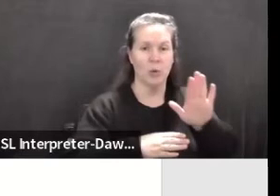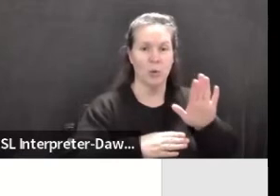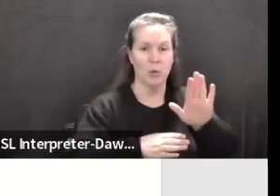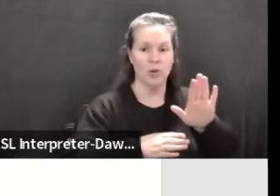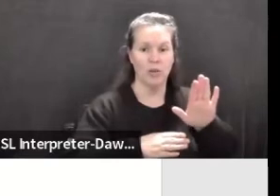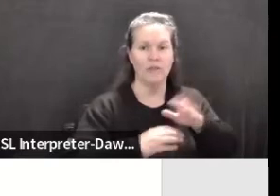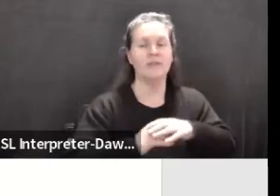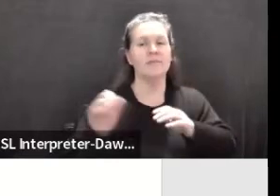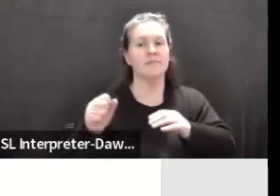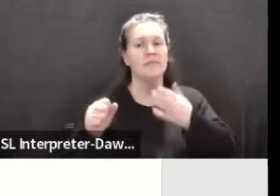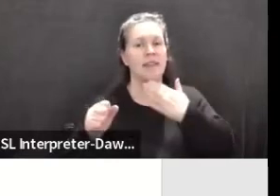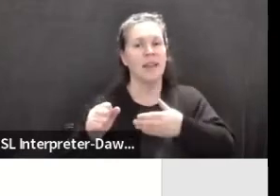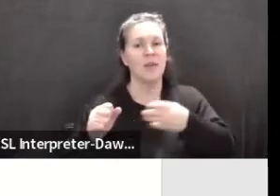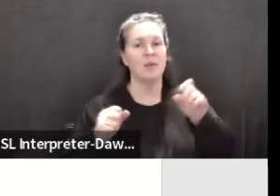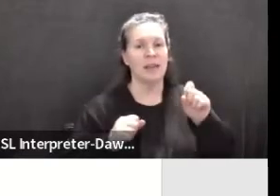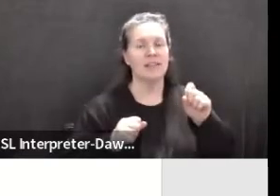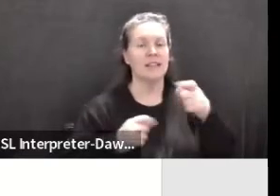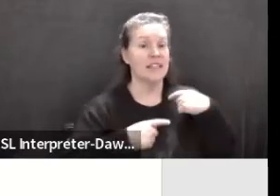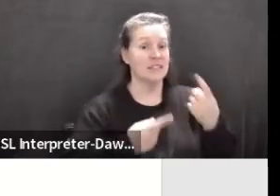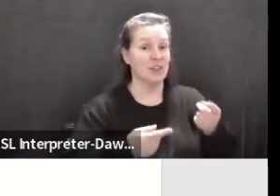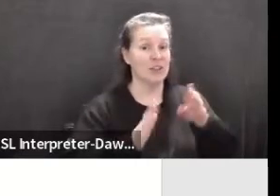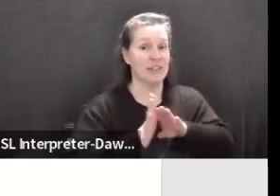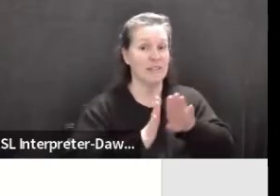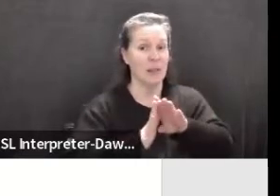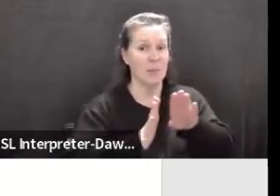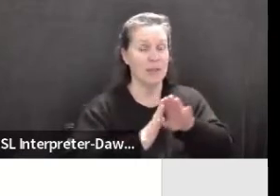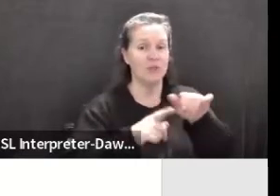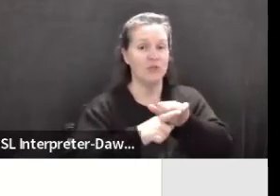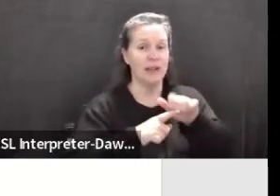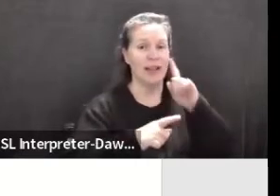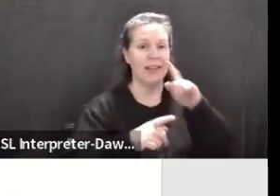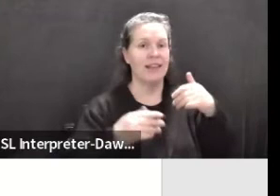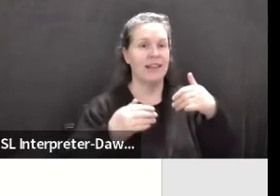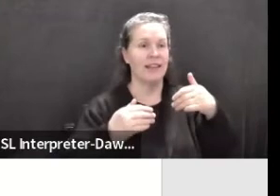[Don] Yeah, thank you. As far as the developing the training, I think that having the training developed